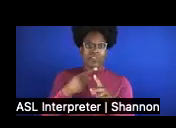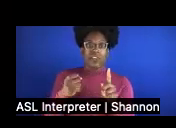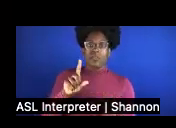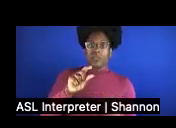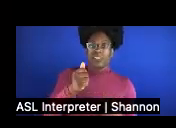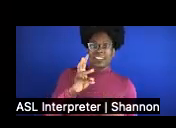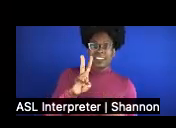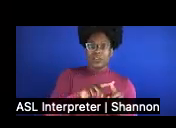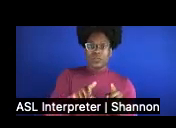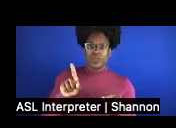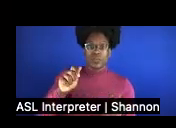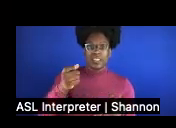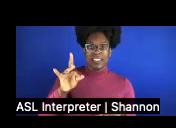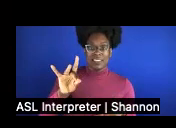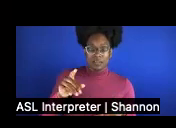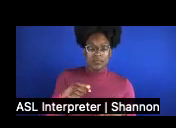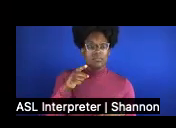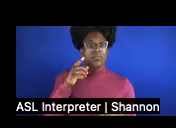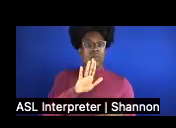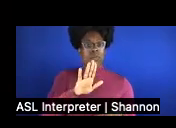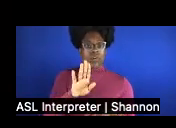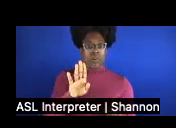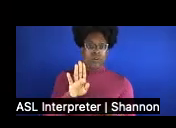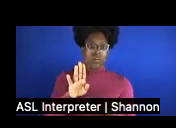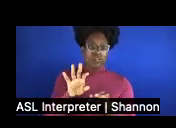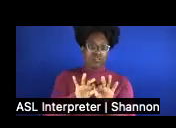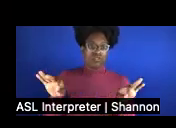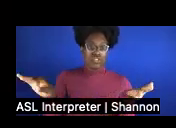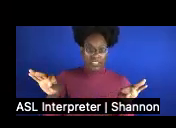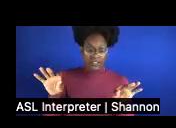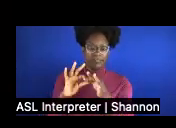English with a concentration in gender studies from UC Davis and was previously Assistant